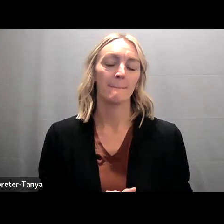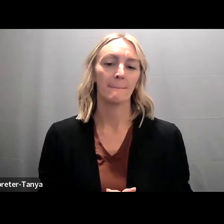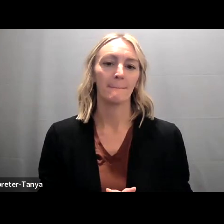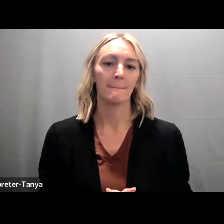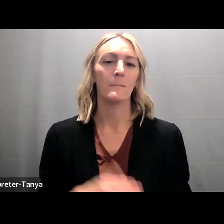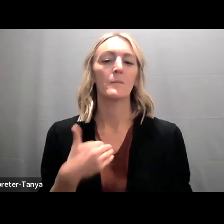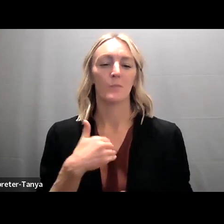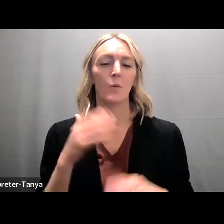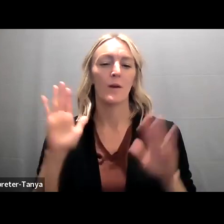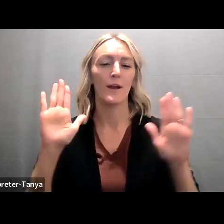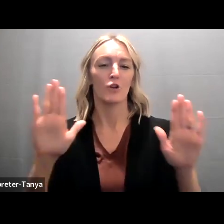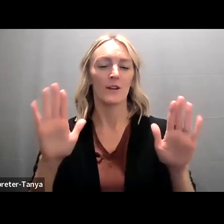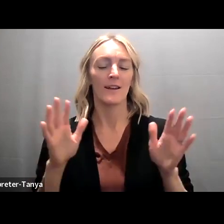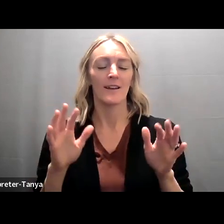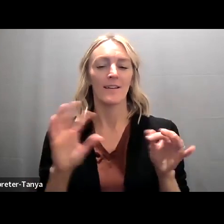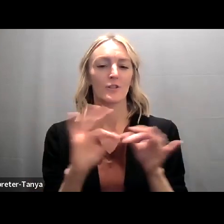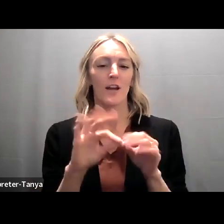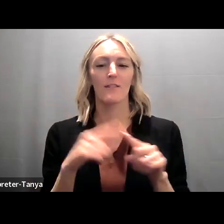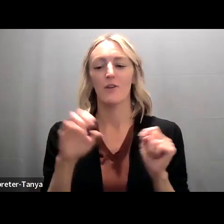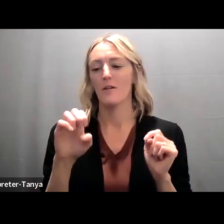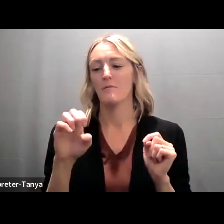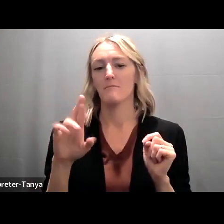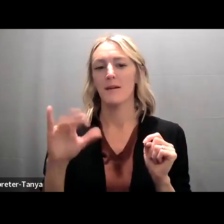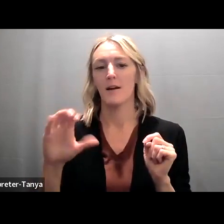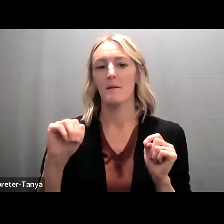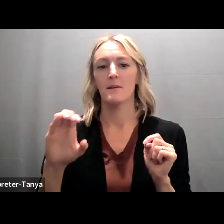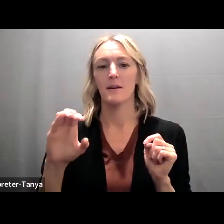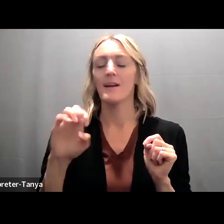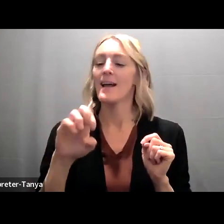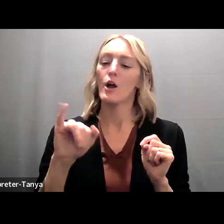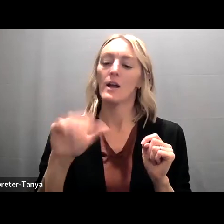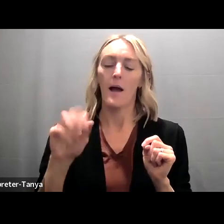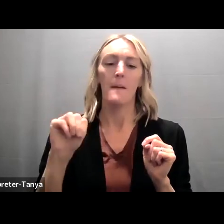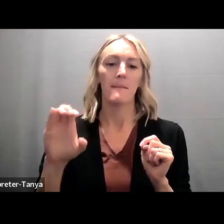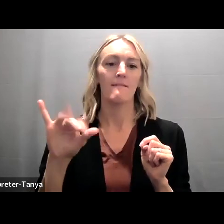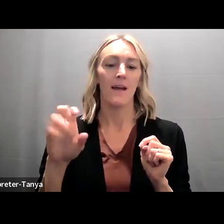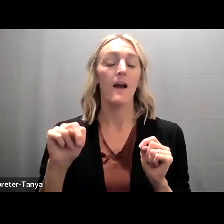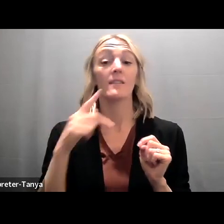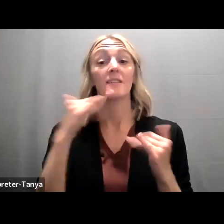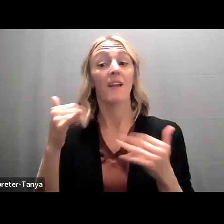chat from Erica McFadden that says moving forward as you think about spaces your organization